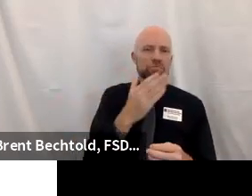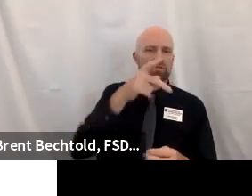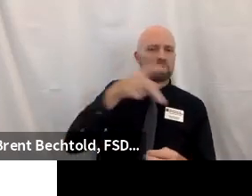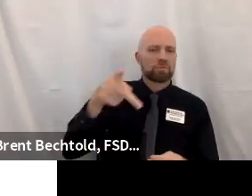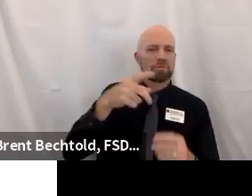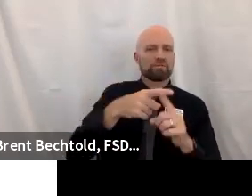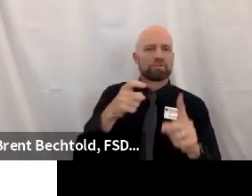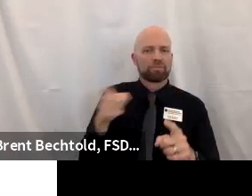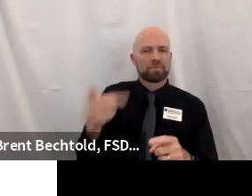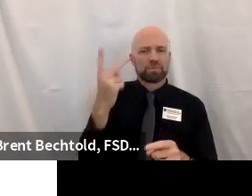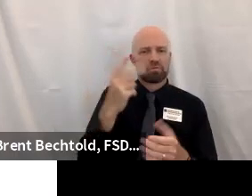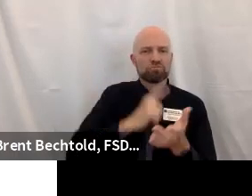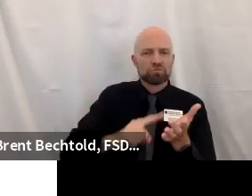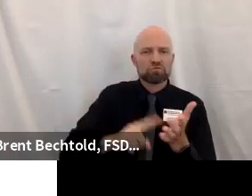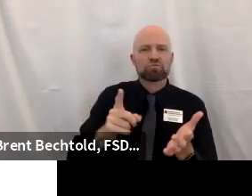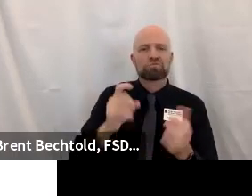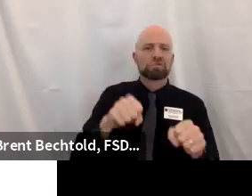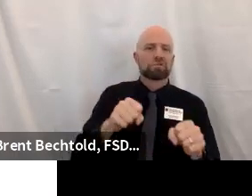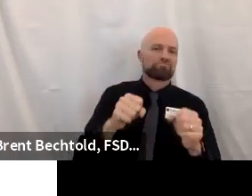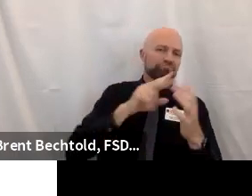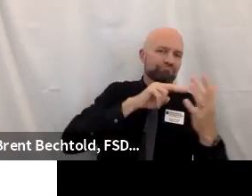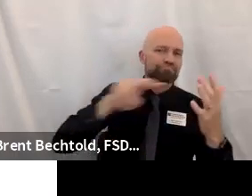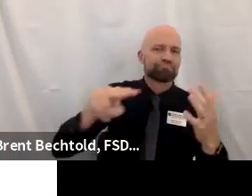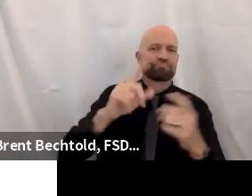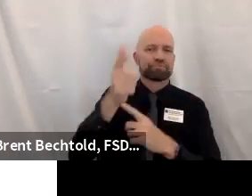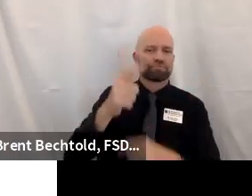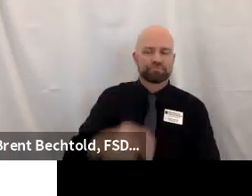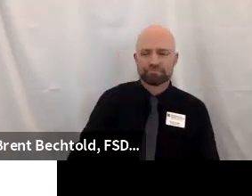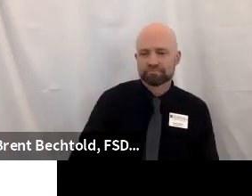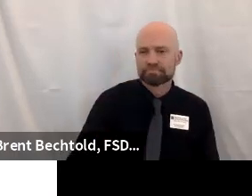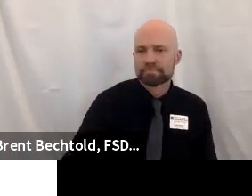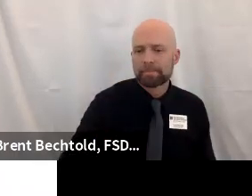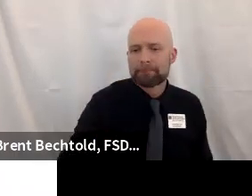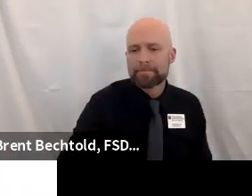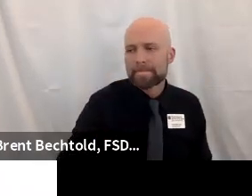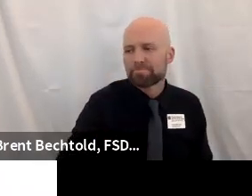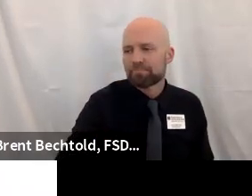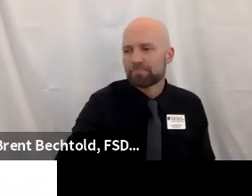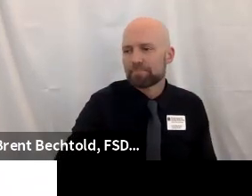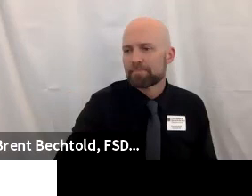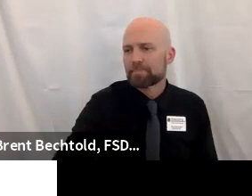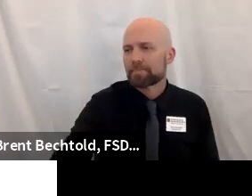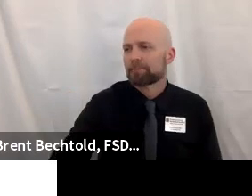So it's an important link, there is a link here to a PowerPoint that you can further read about that topic.